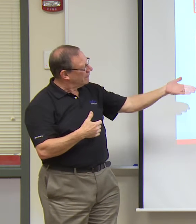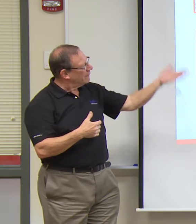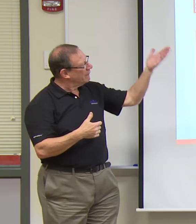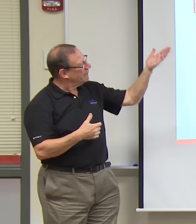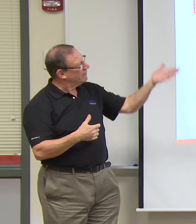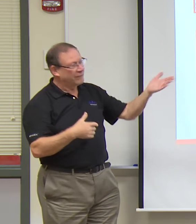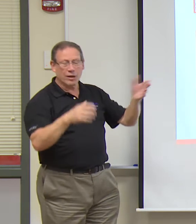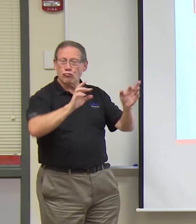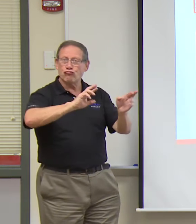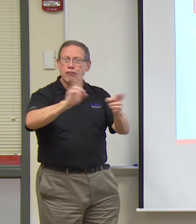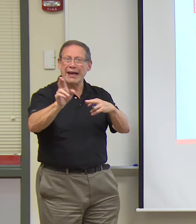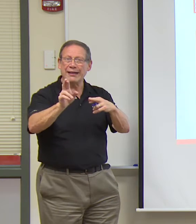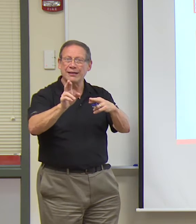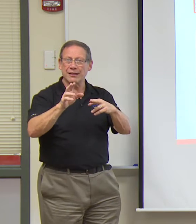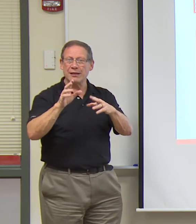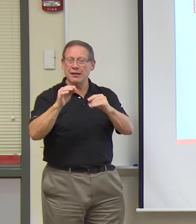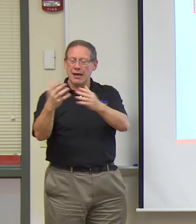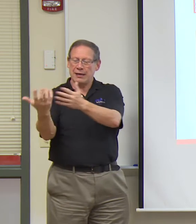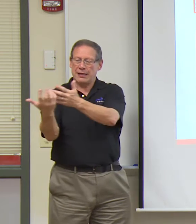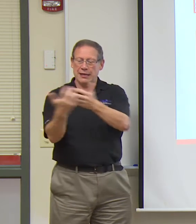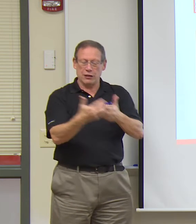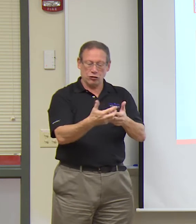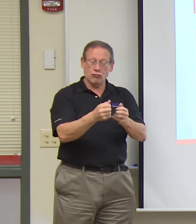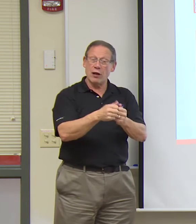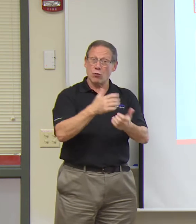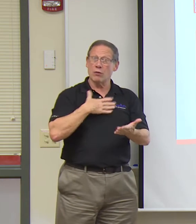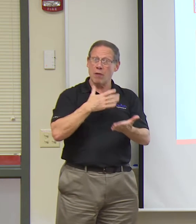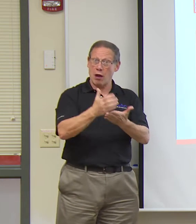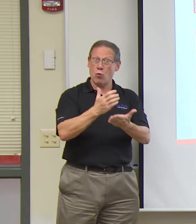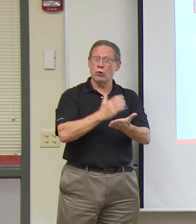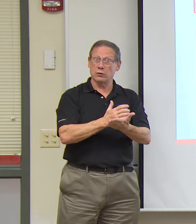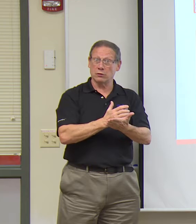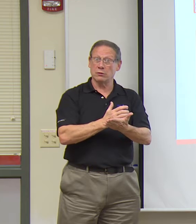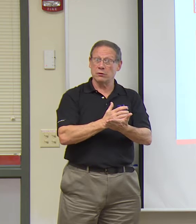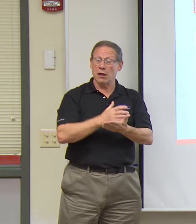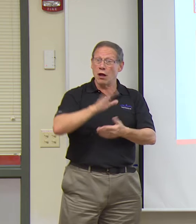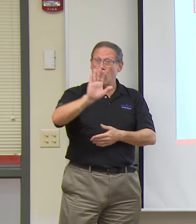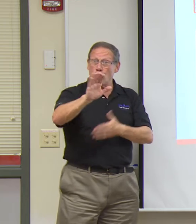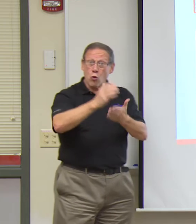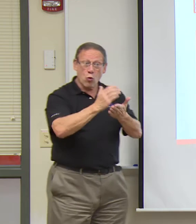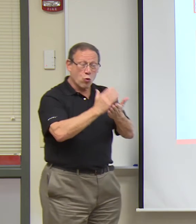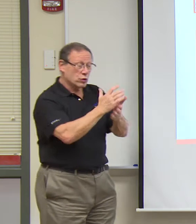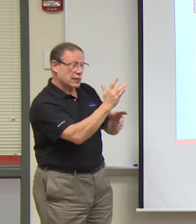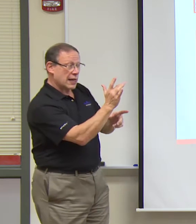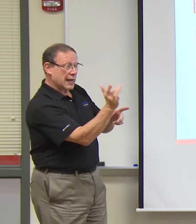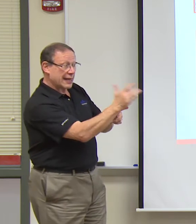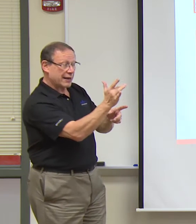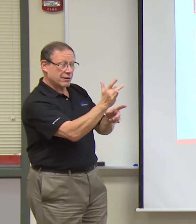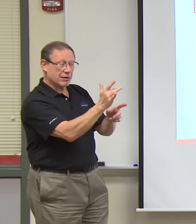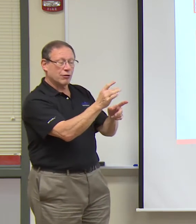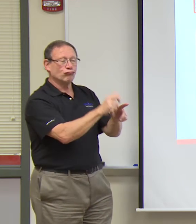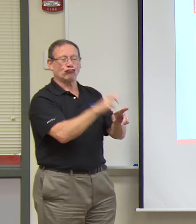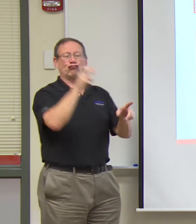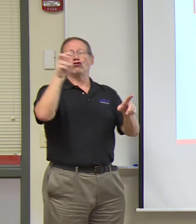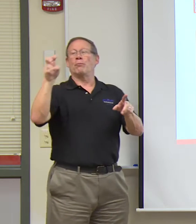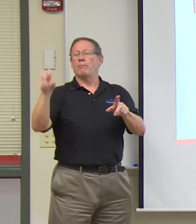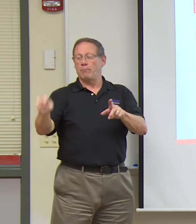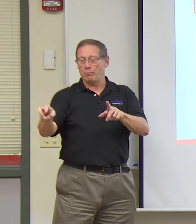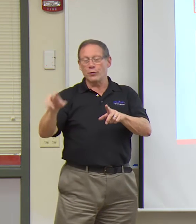myCourses integration, but when they come to your course, then they click there and it's seamless to go into the publisher.